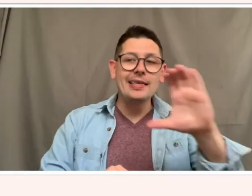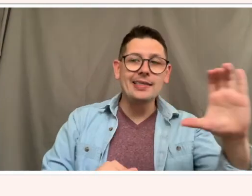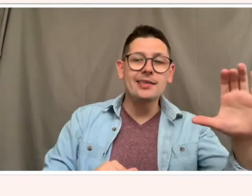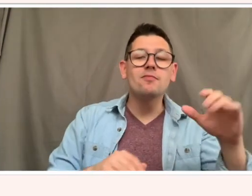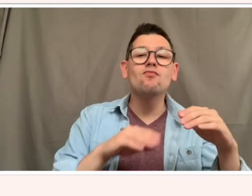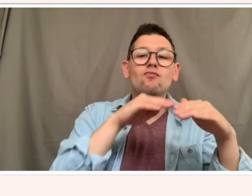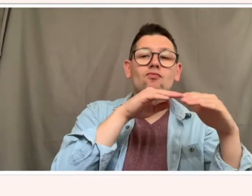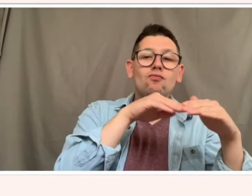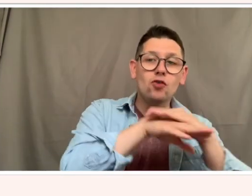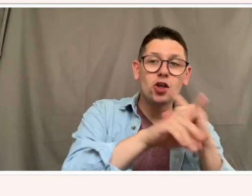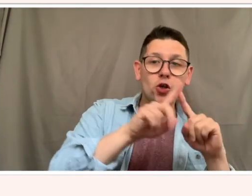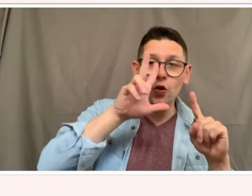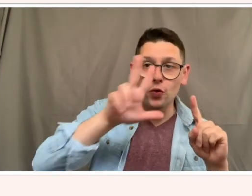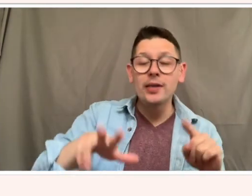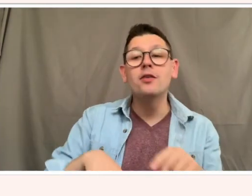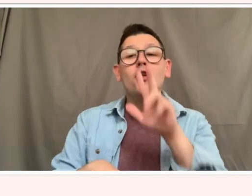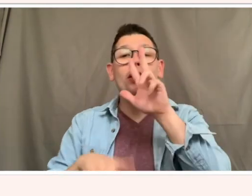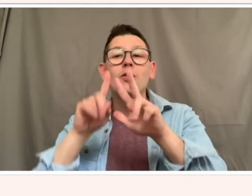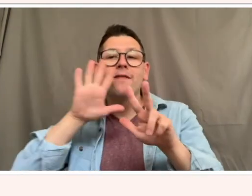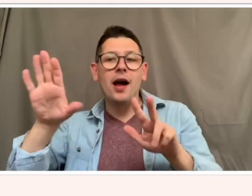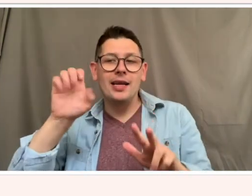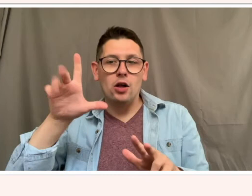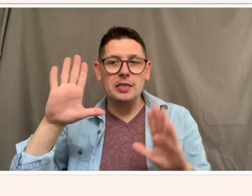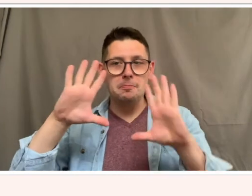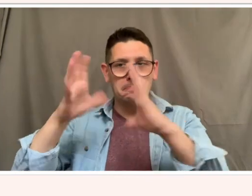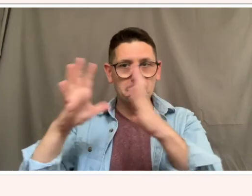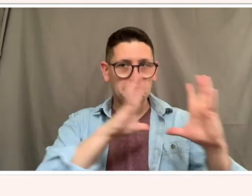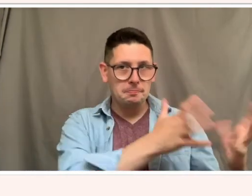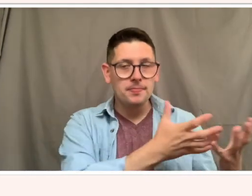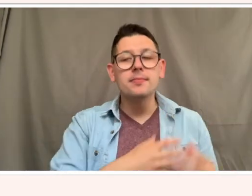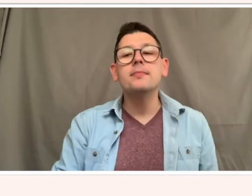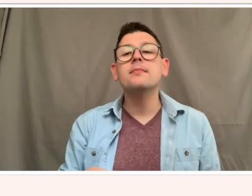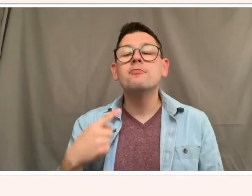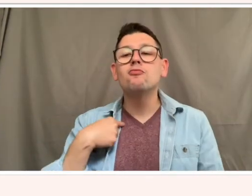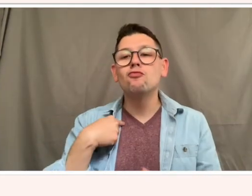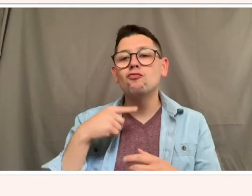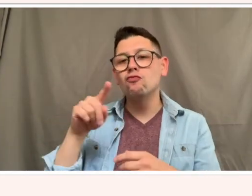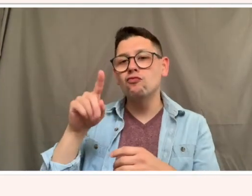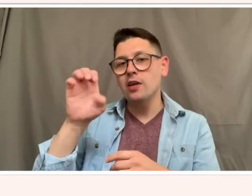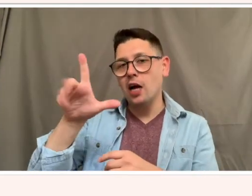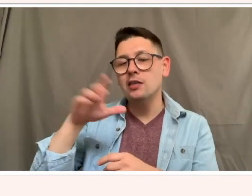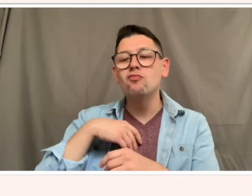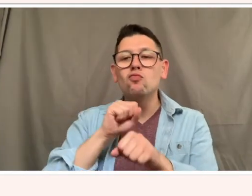We have children from birth to 5, divided into 2 groups, birth